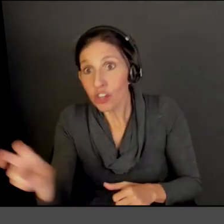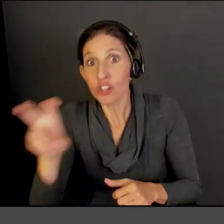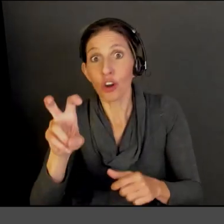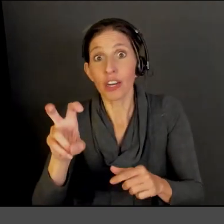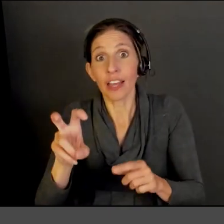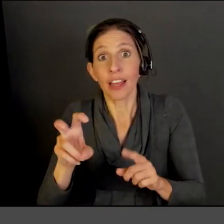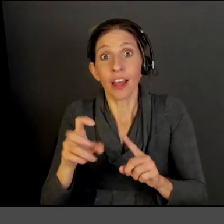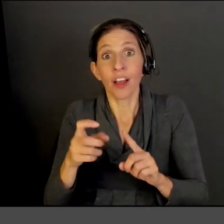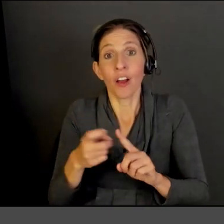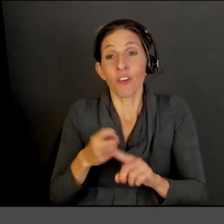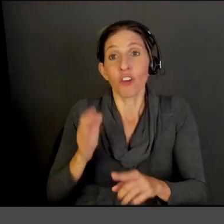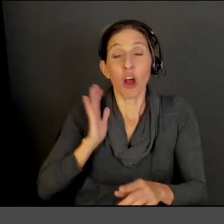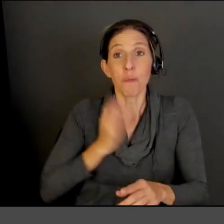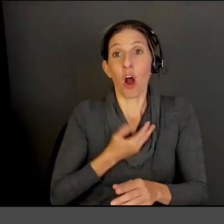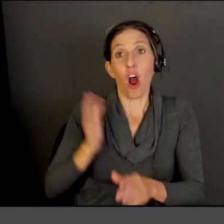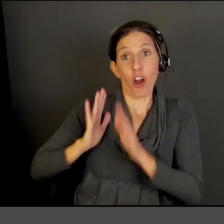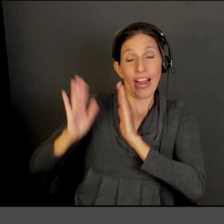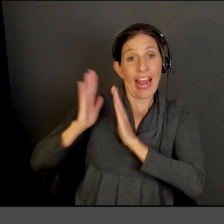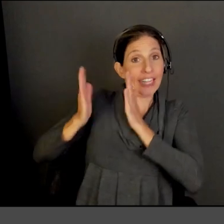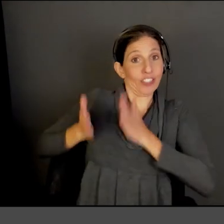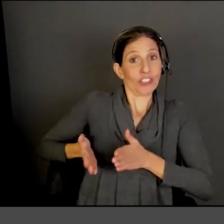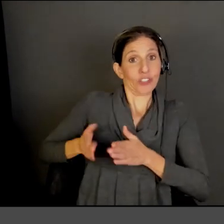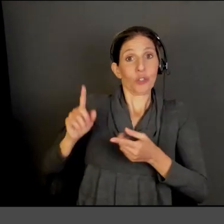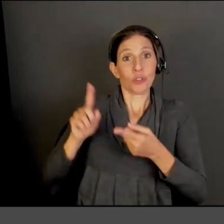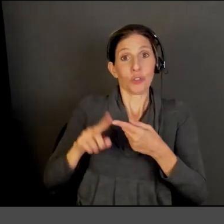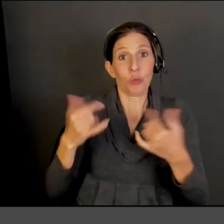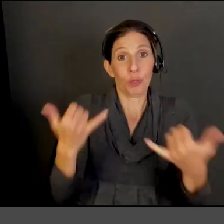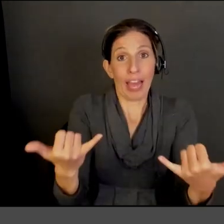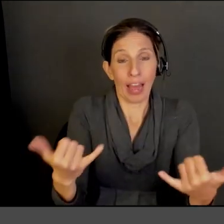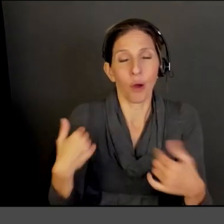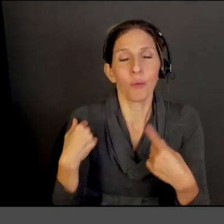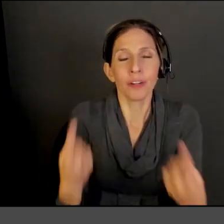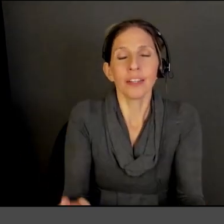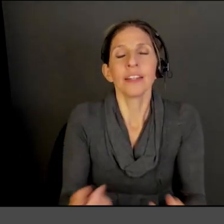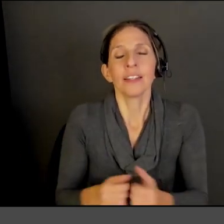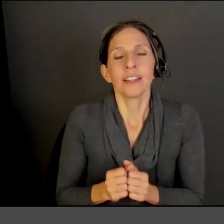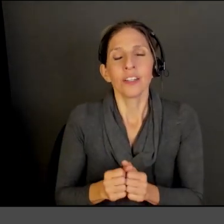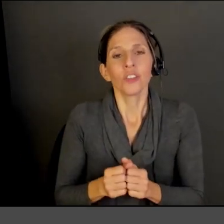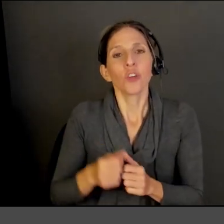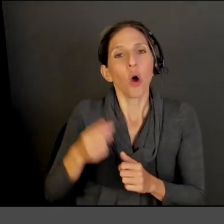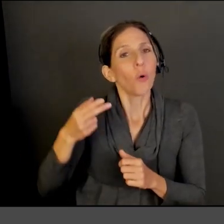SO HISTORICAL CONSCIOUSNESS, CONSCIOUSNESS IS MOST KEY. AND THEN THERE'S ALSO DIALOG.